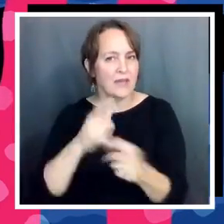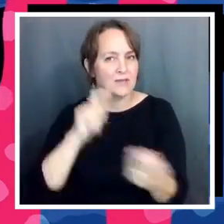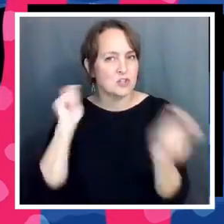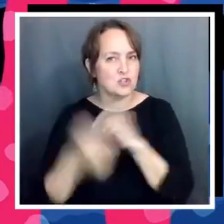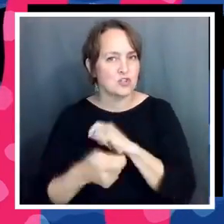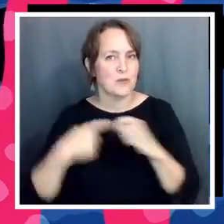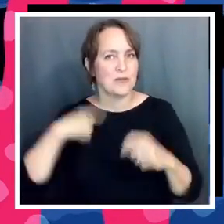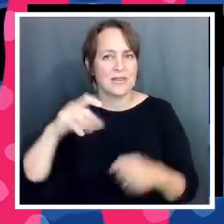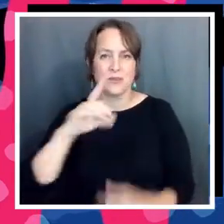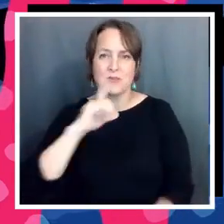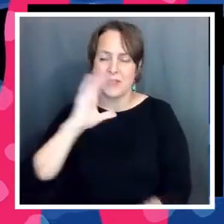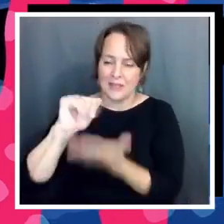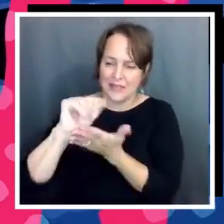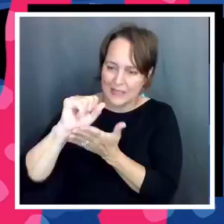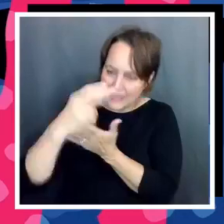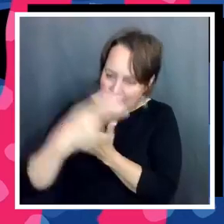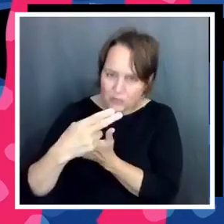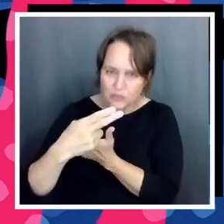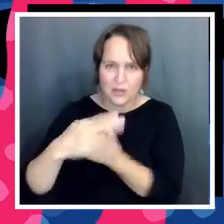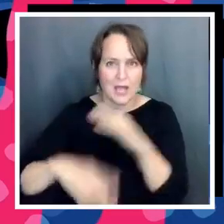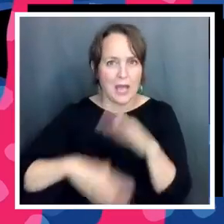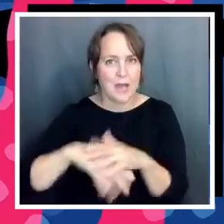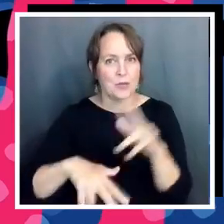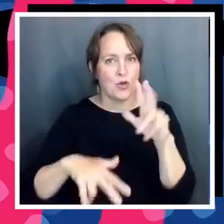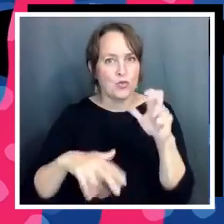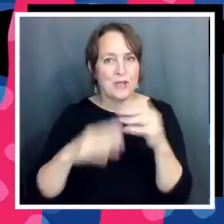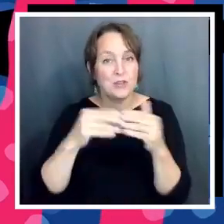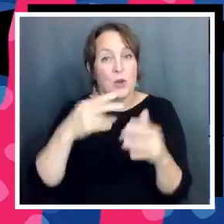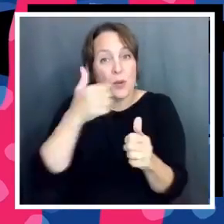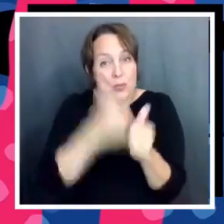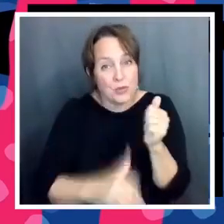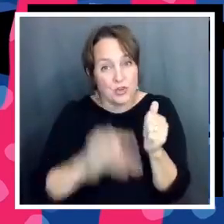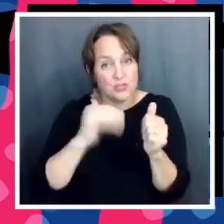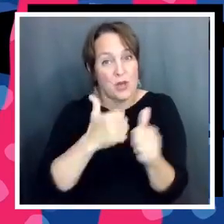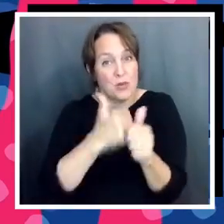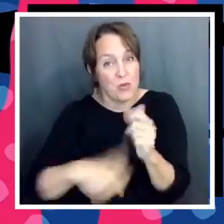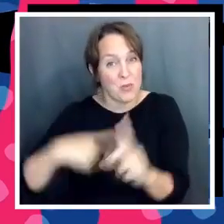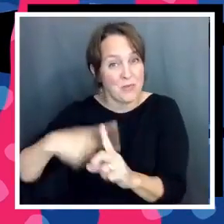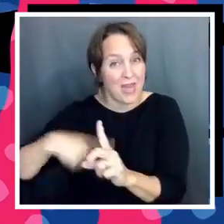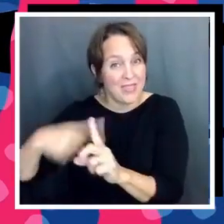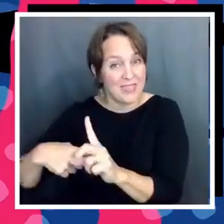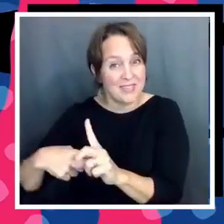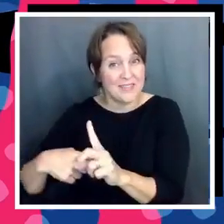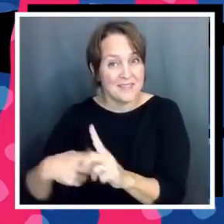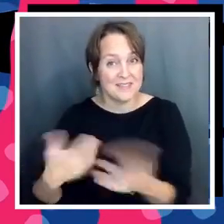DONE TO HELP OUR NATIONS FAMILIES.